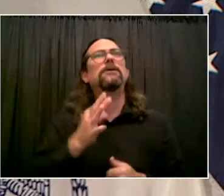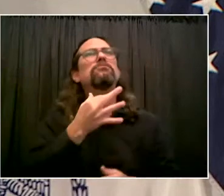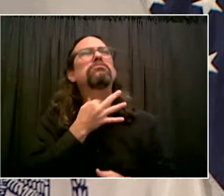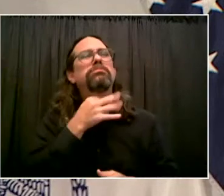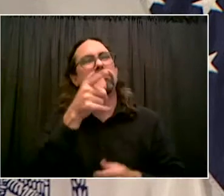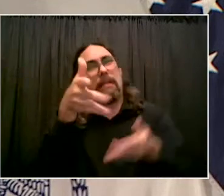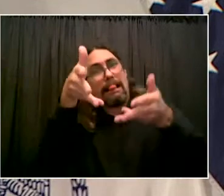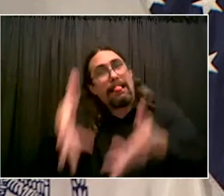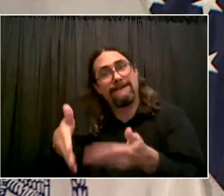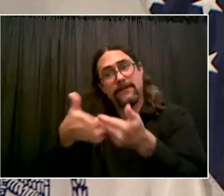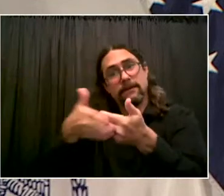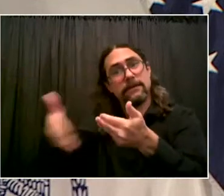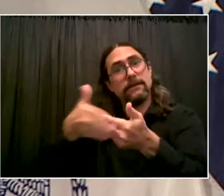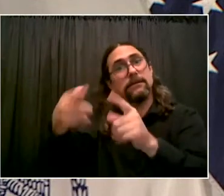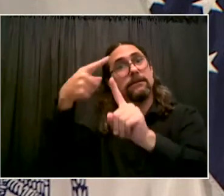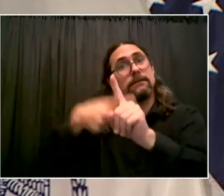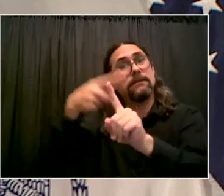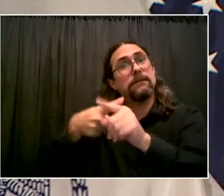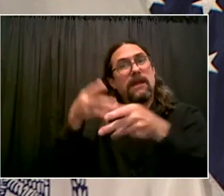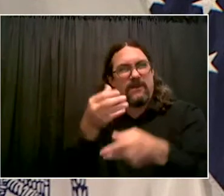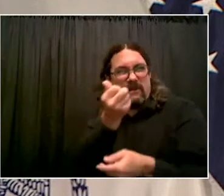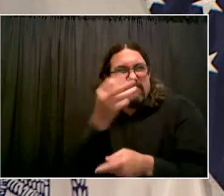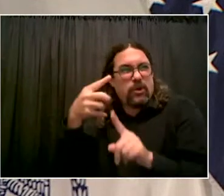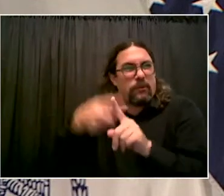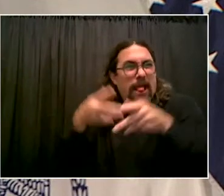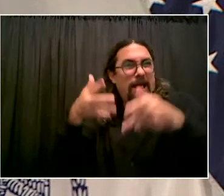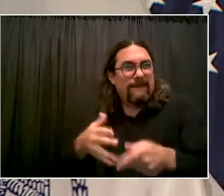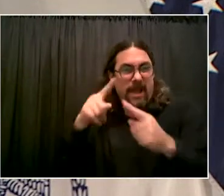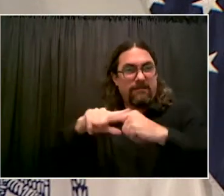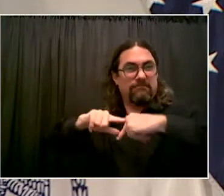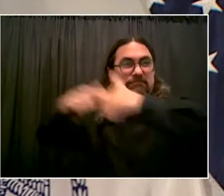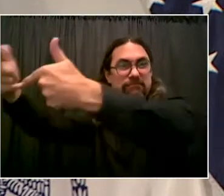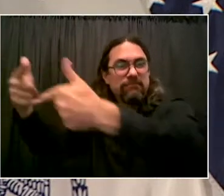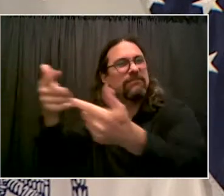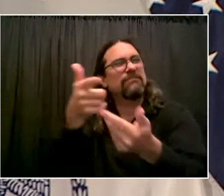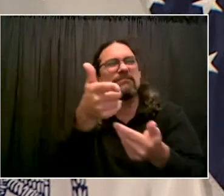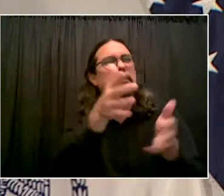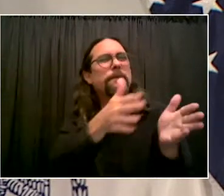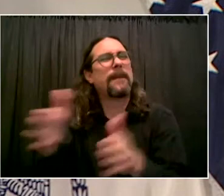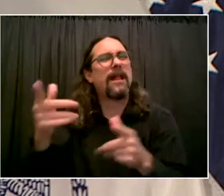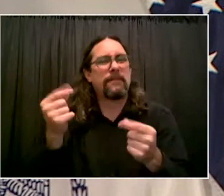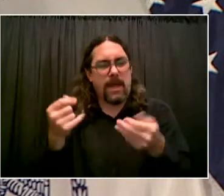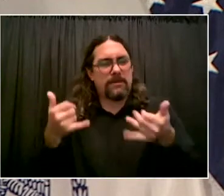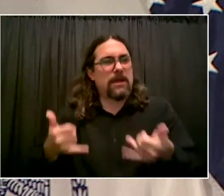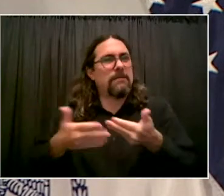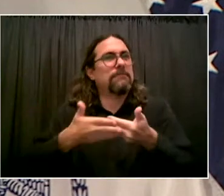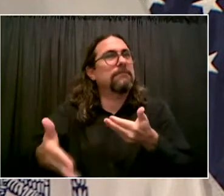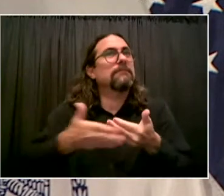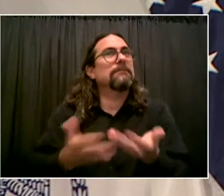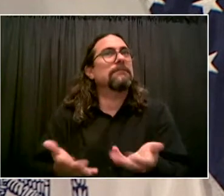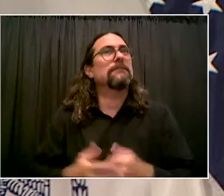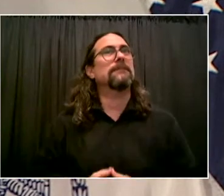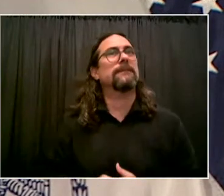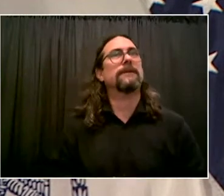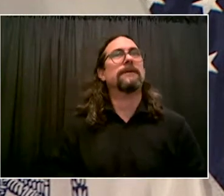I HAVE SAID IT MANY TIMES, UNTIL THE PEOPLE HAVE SPOKN EIN NOVEMBER,